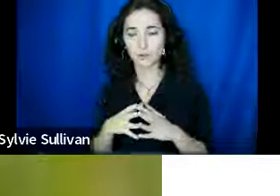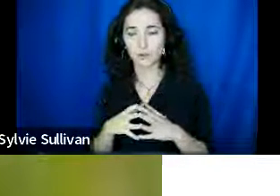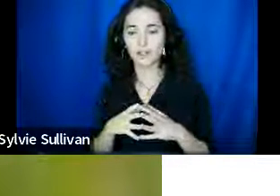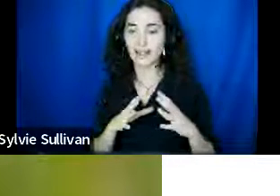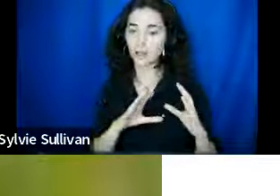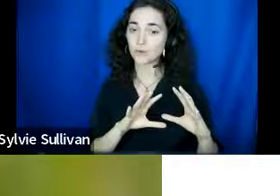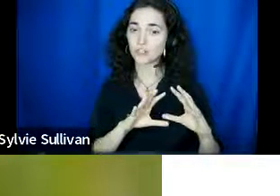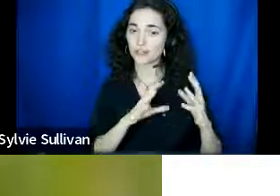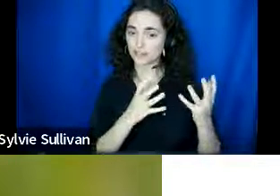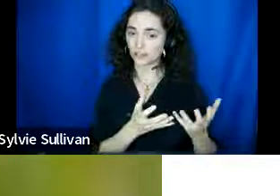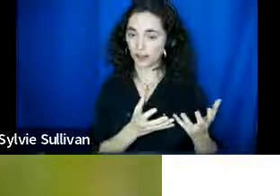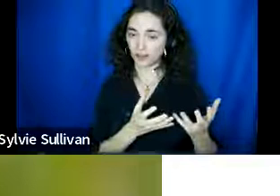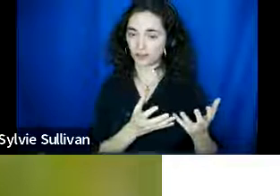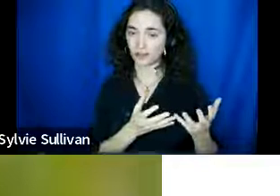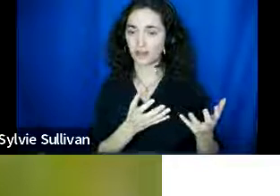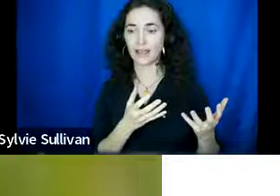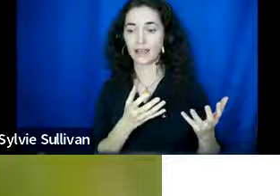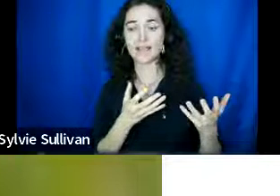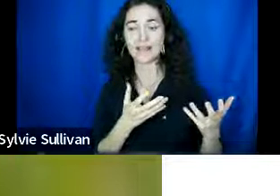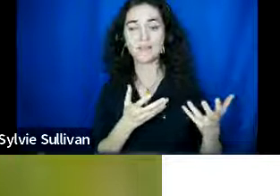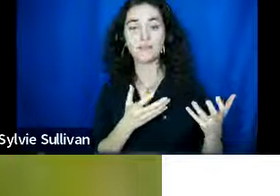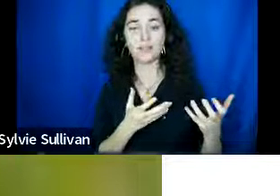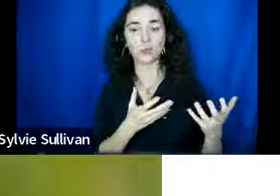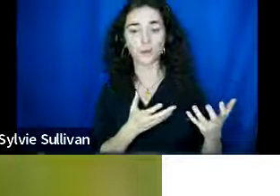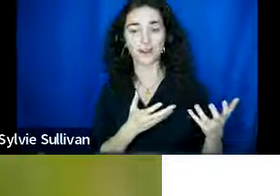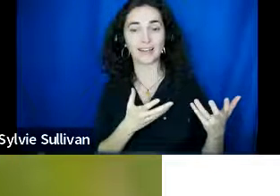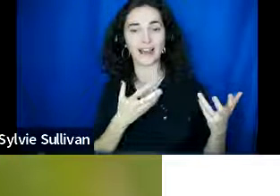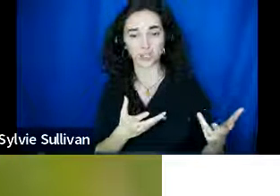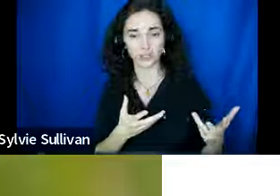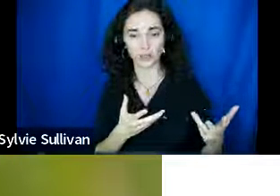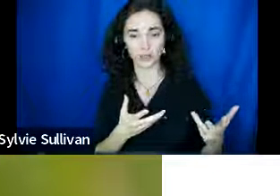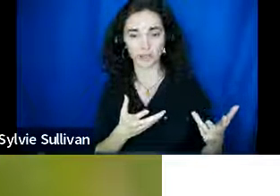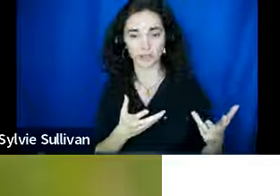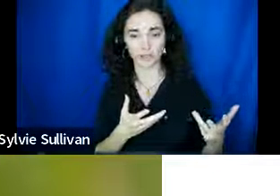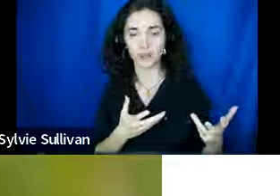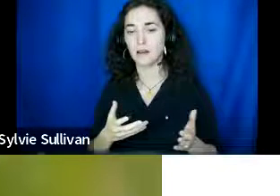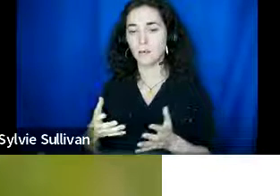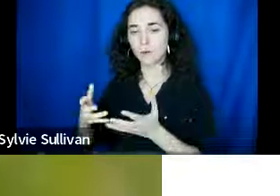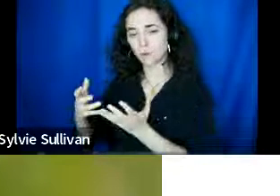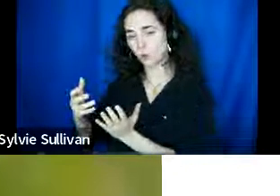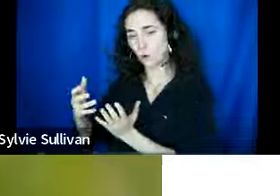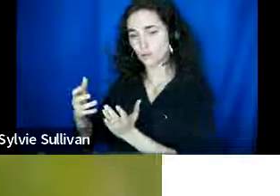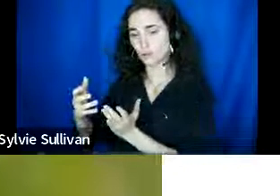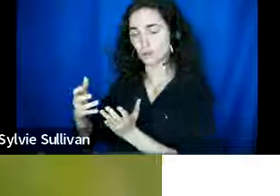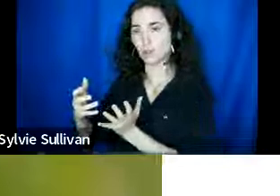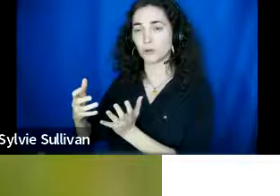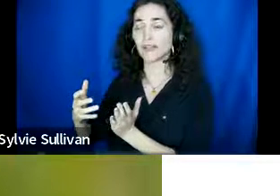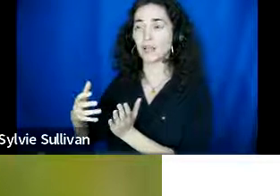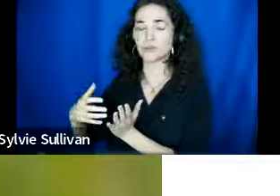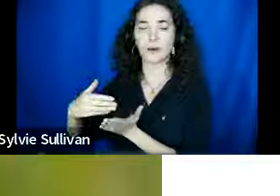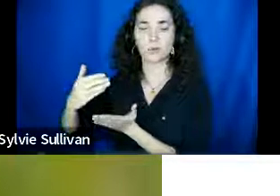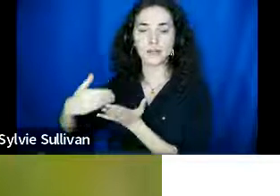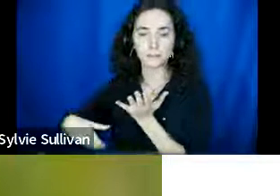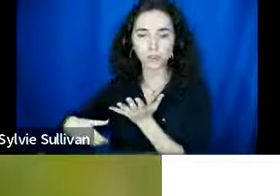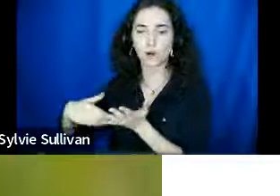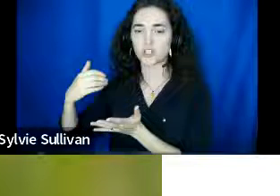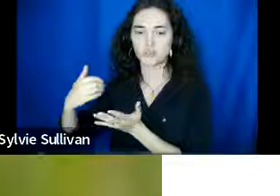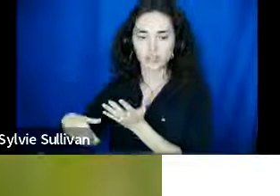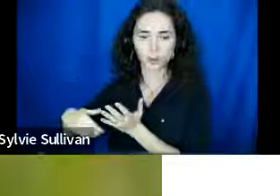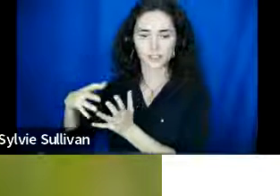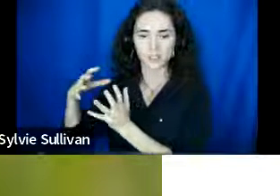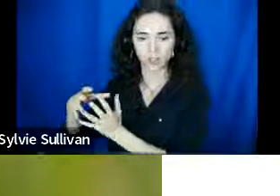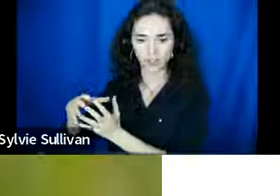So language is alive, and it can't be learned without actually communicating. A person who wants to learn a language by reading books, watching videos and studying--